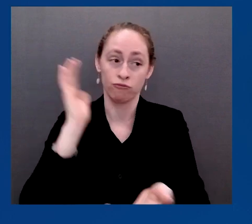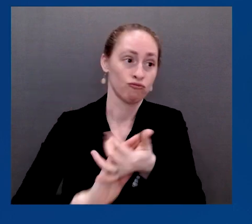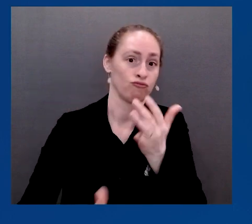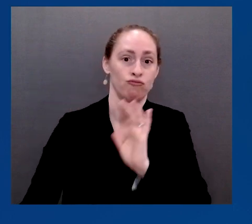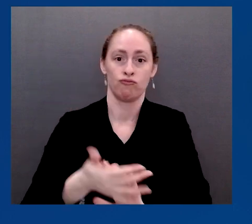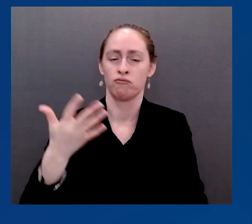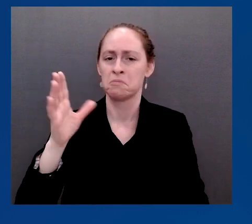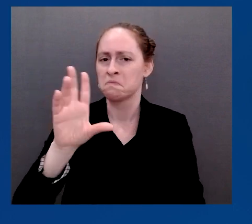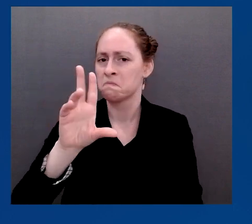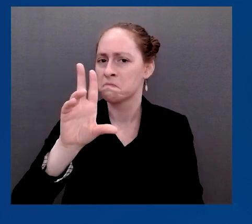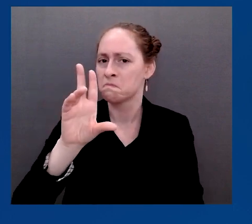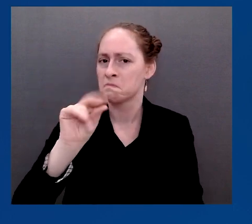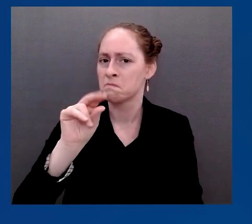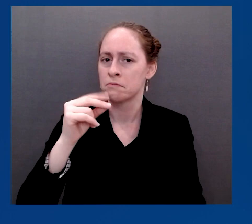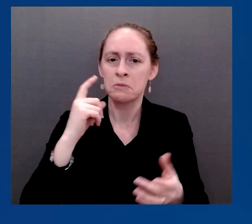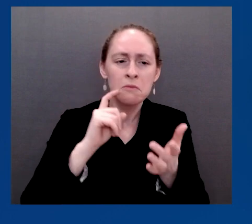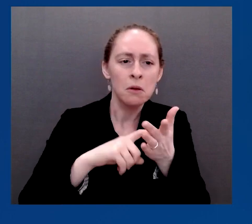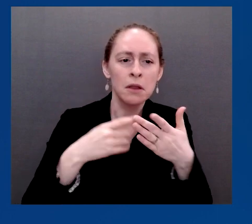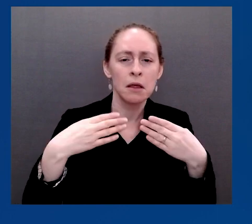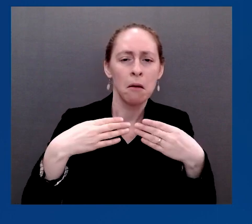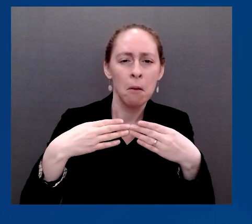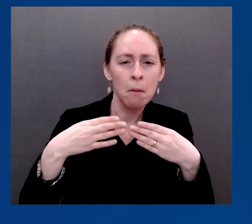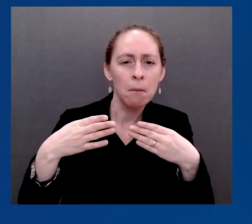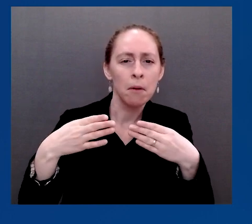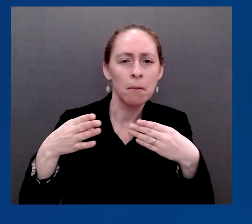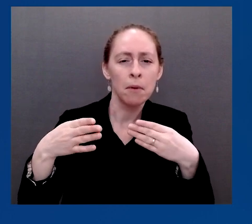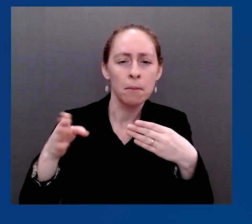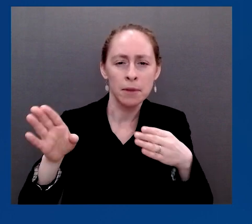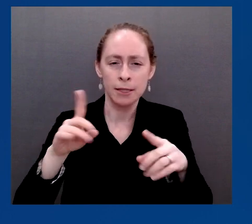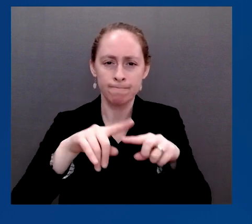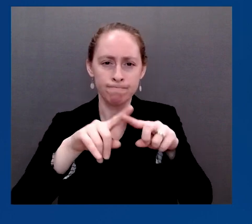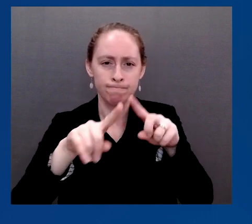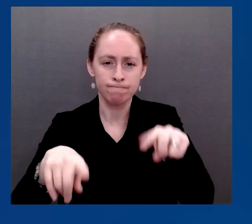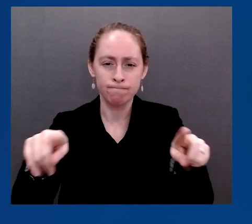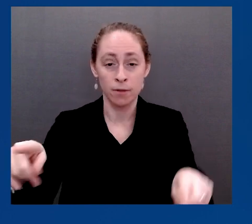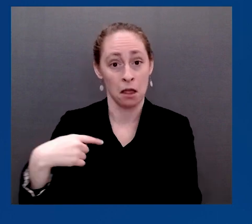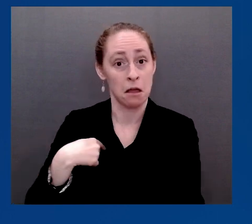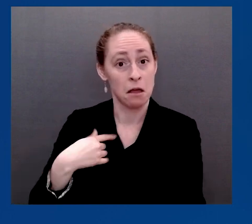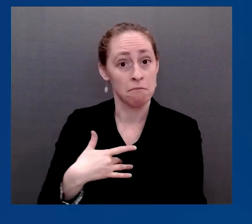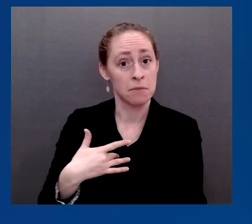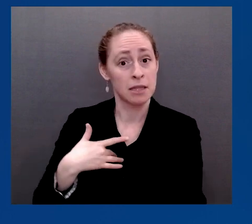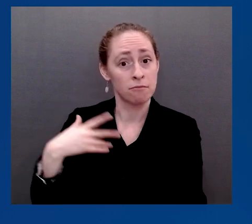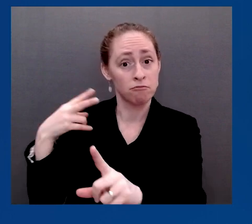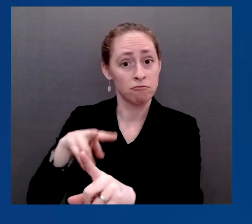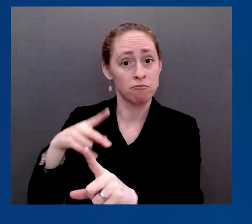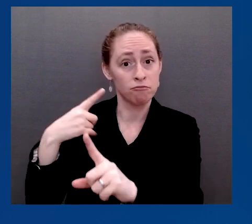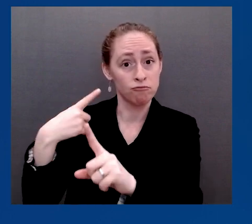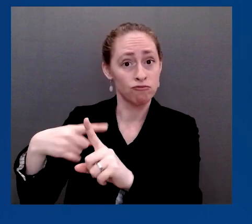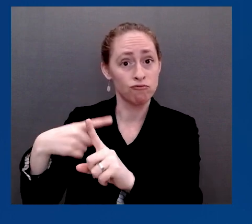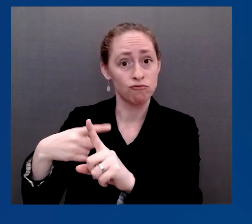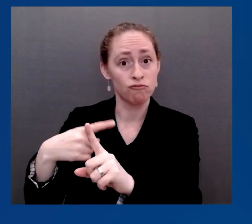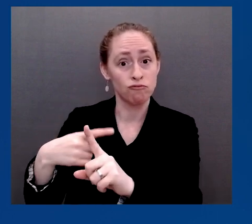are continuing to drop dramatically, hospitalizations are continuing to drop dramatically as people are making these decisions